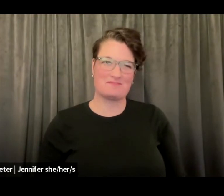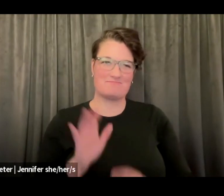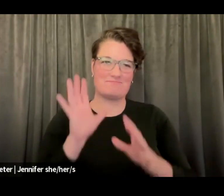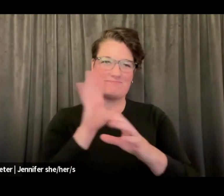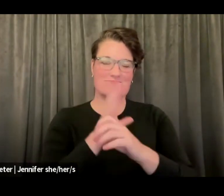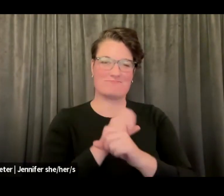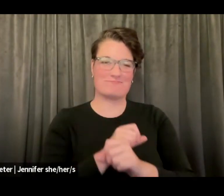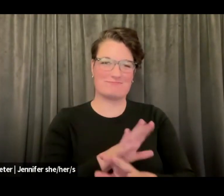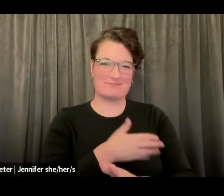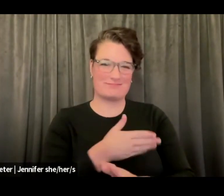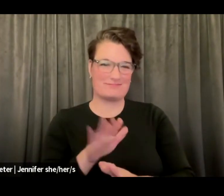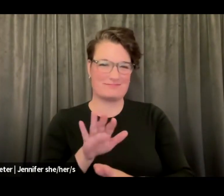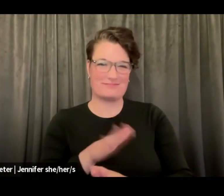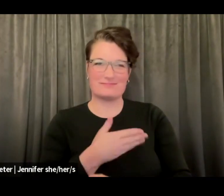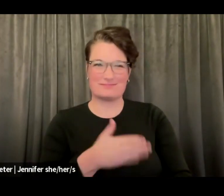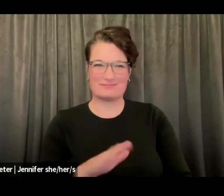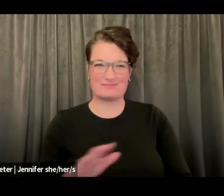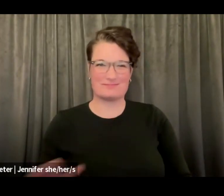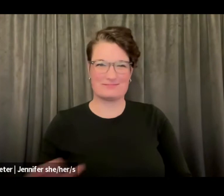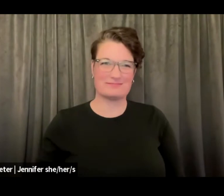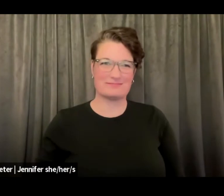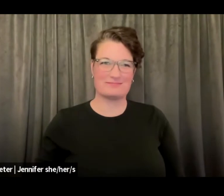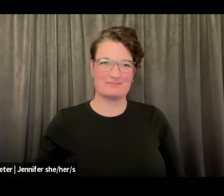Dream it alive. Dreaming the world to come.